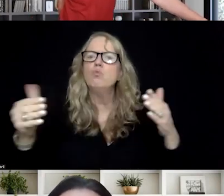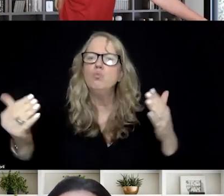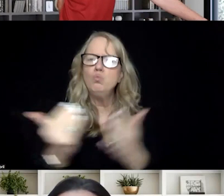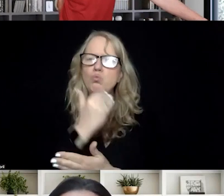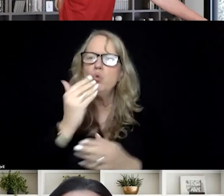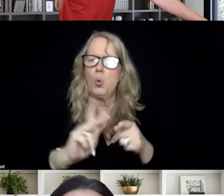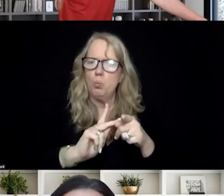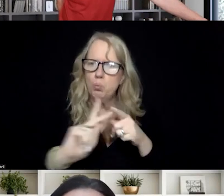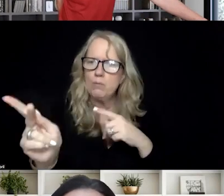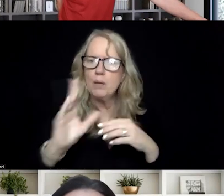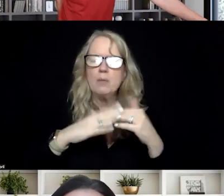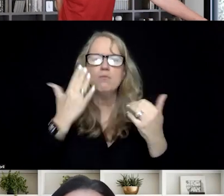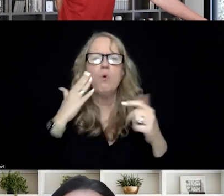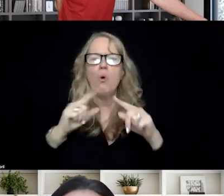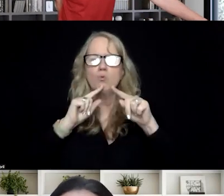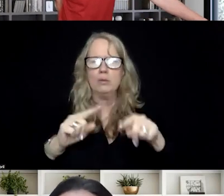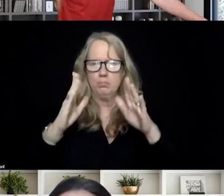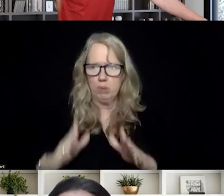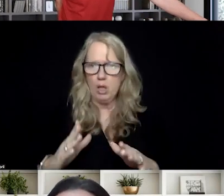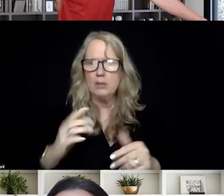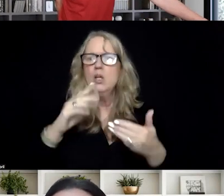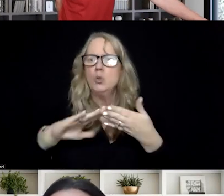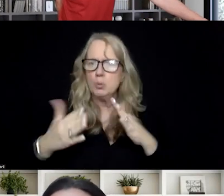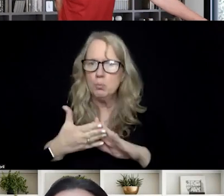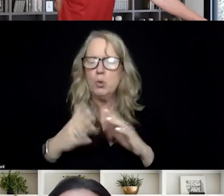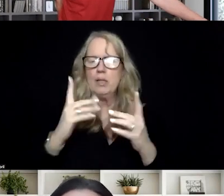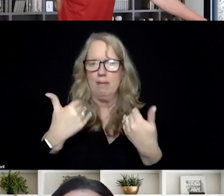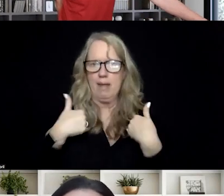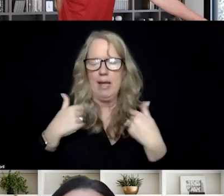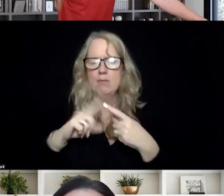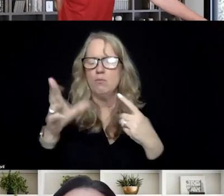CRISIS RESPONDER, A COMMUNITY RURAL HEALTH CRISIS RESPONDER, WHO